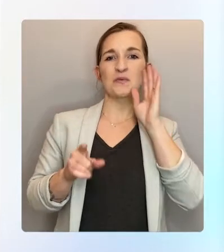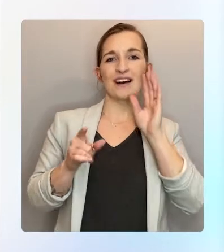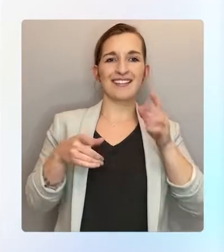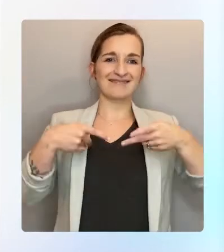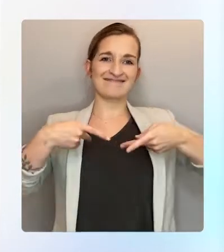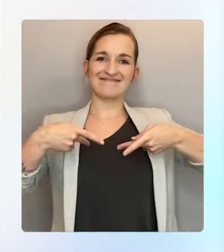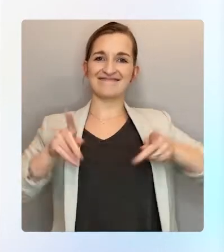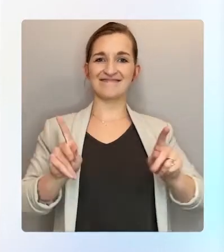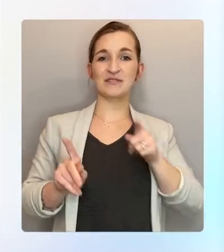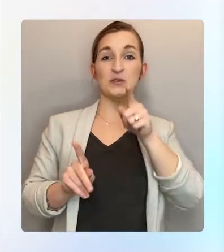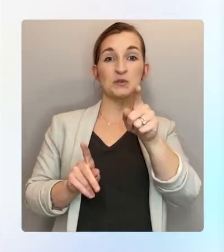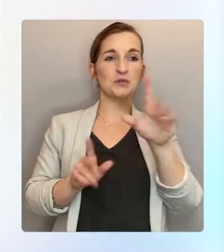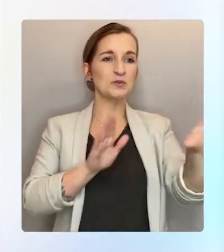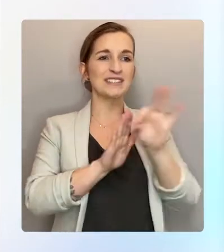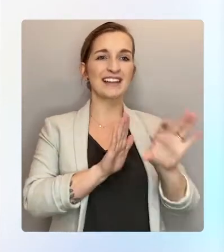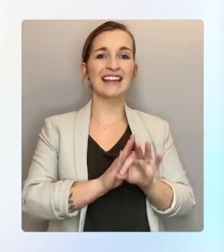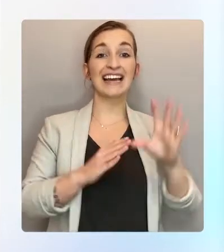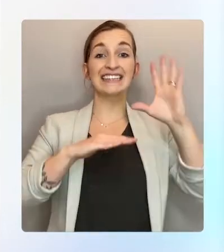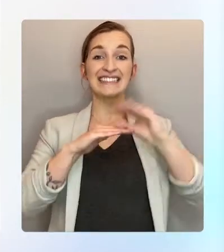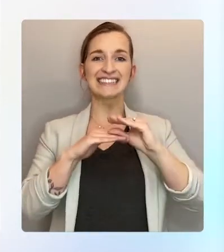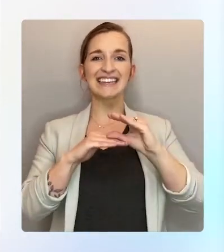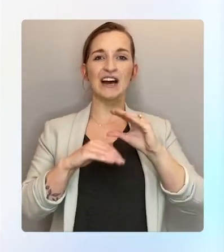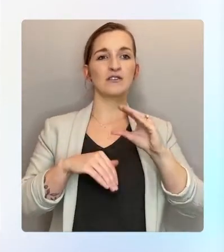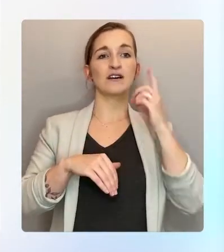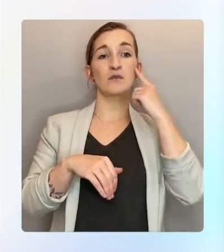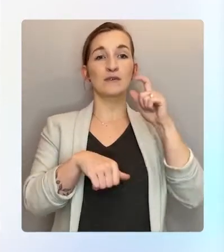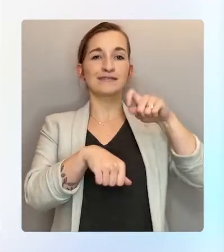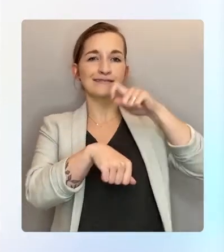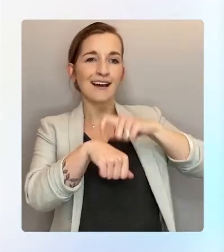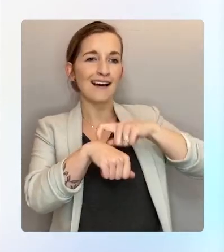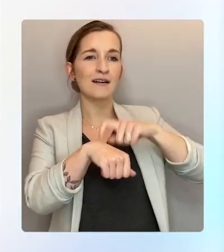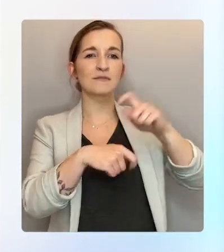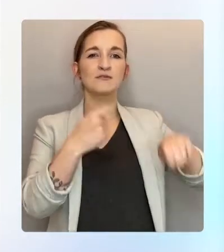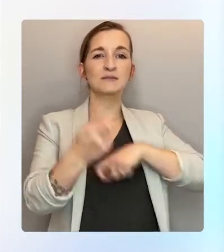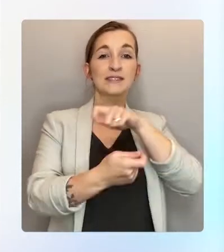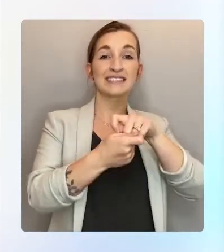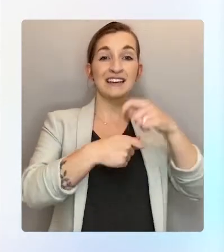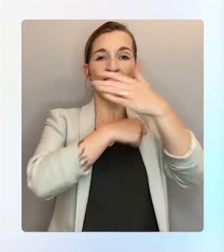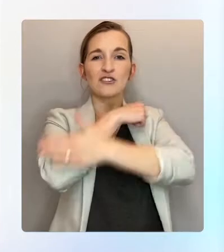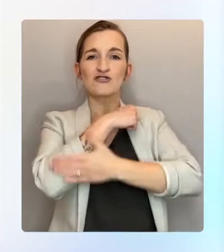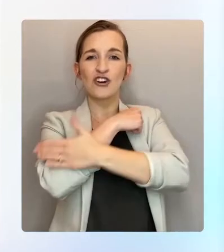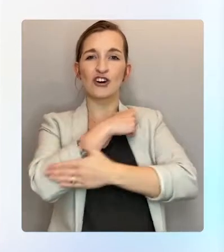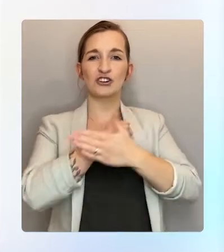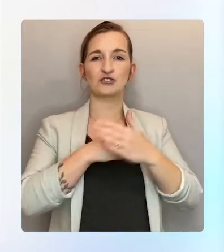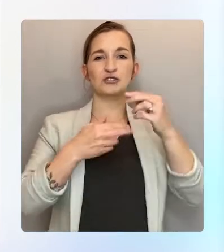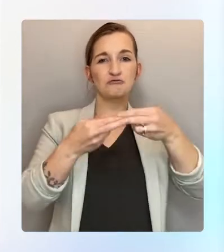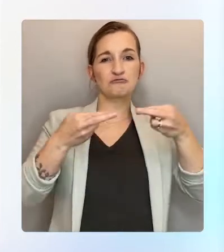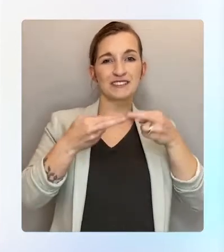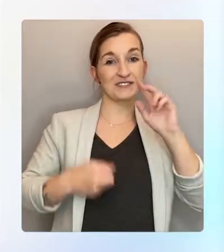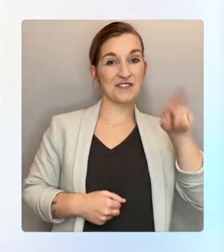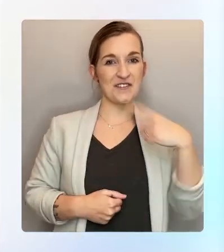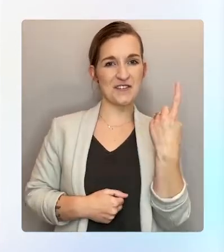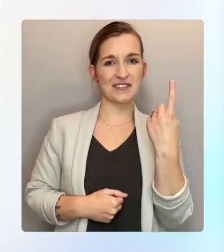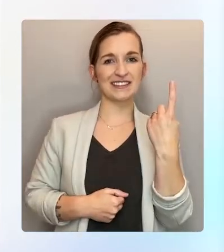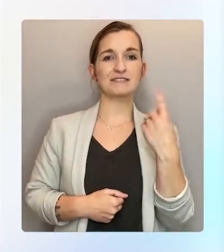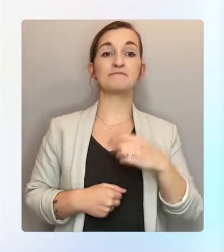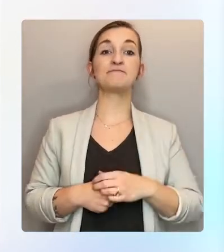and times for specific countries or regions. To support these new features, updates to the analytics sections of the developer